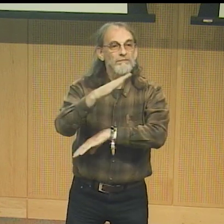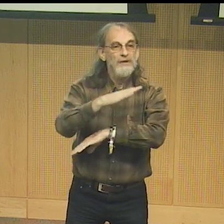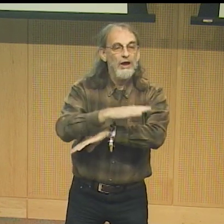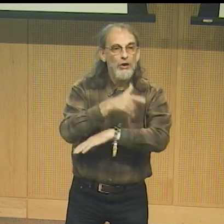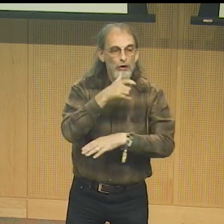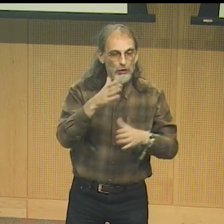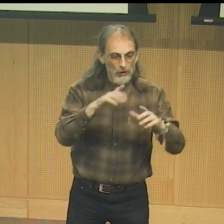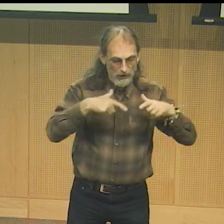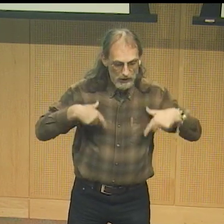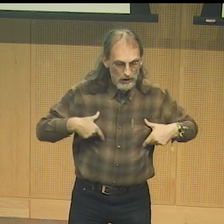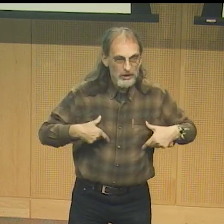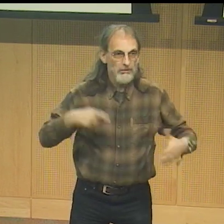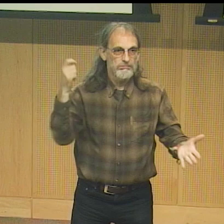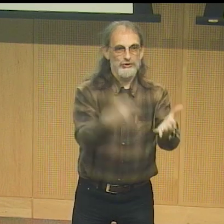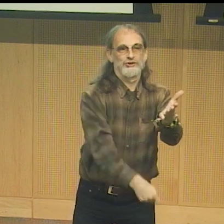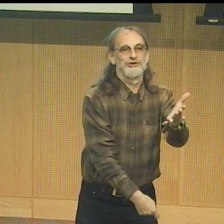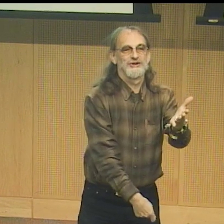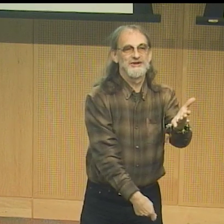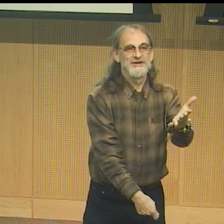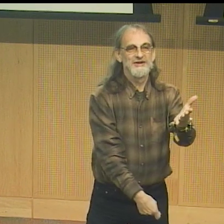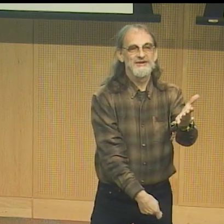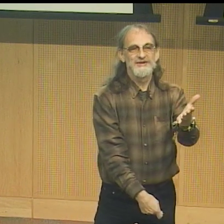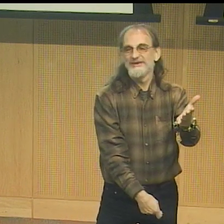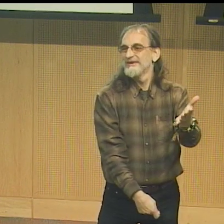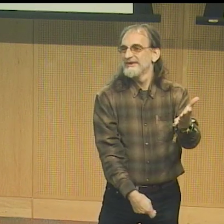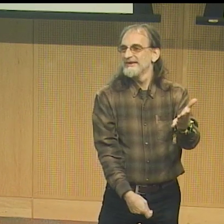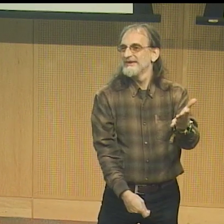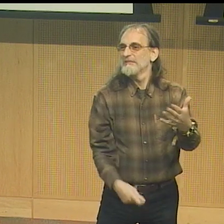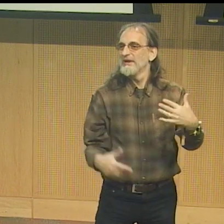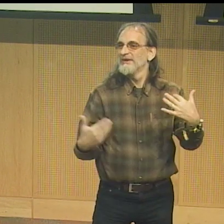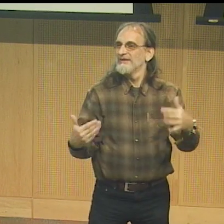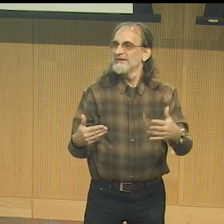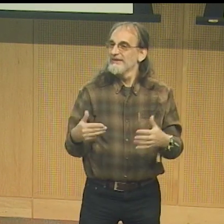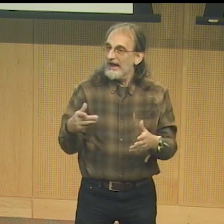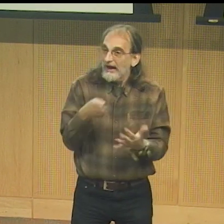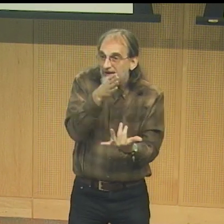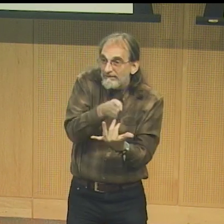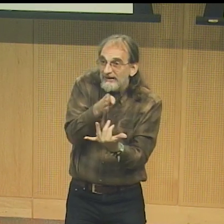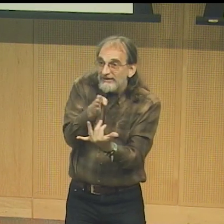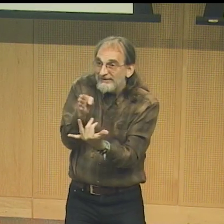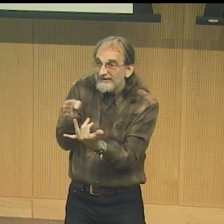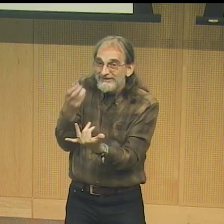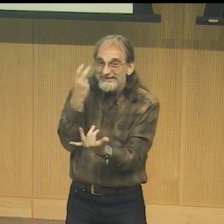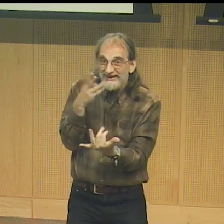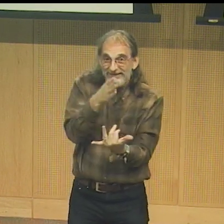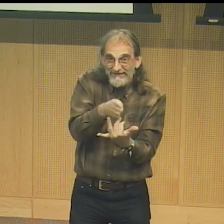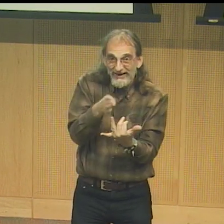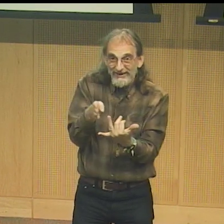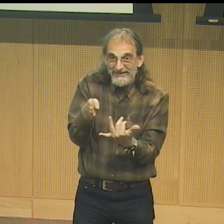"He spoke Welsh." So then they could take the shame necklace or label off,